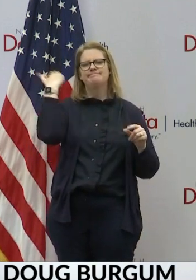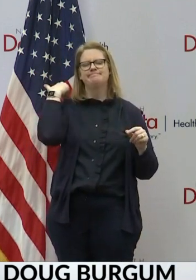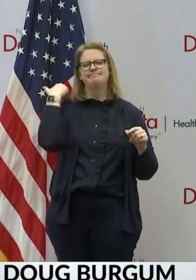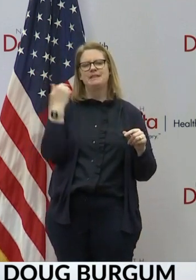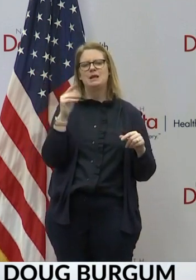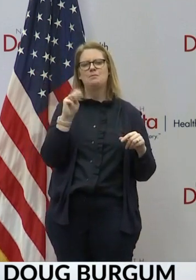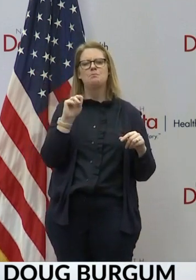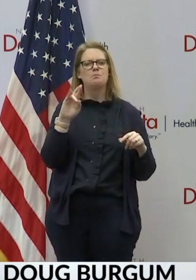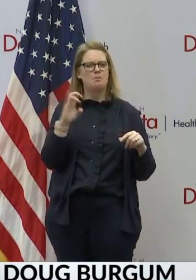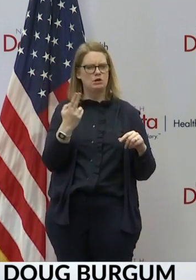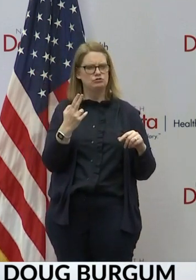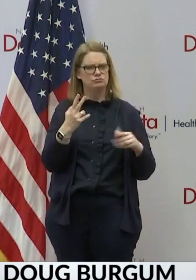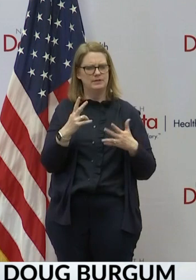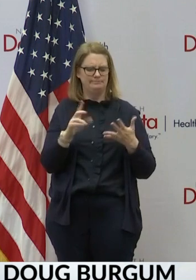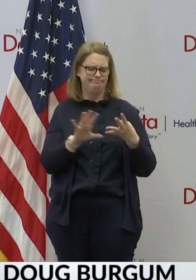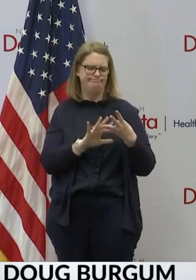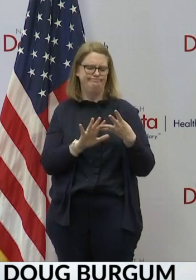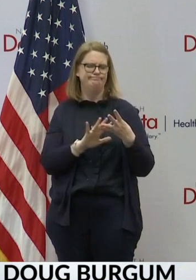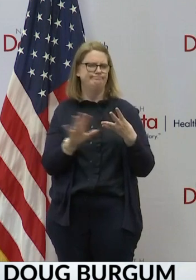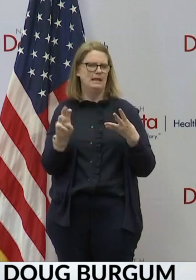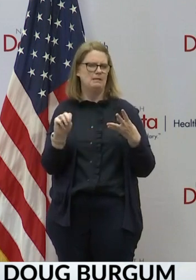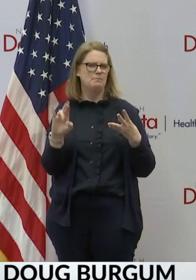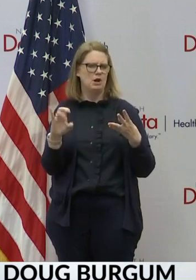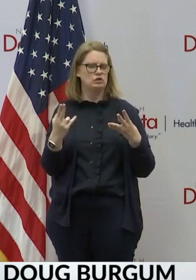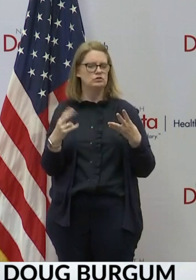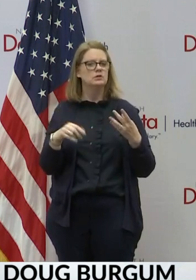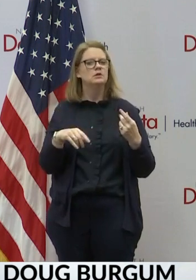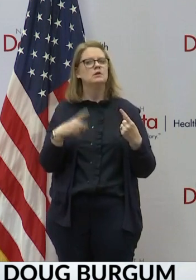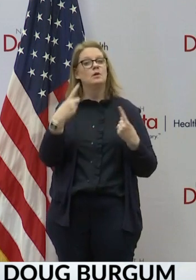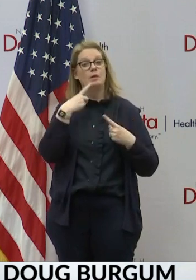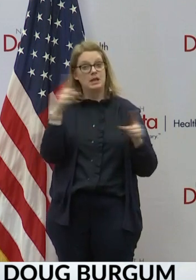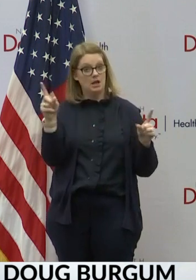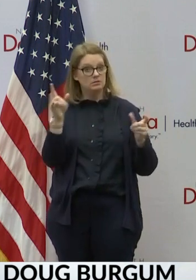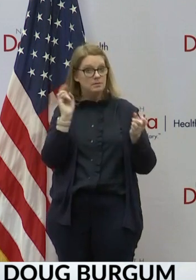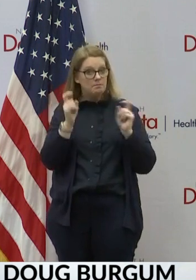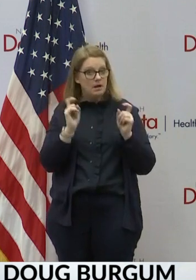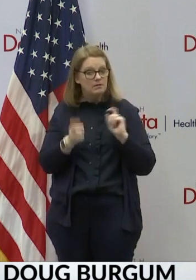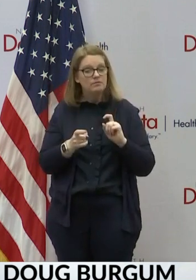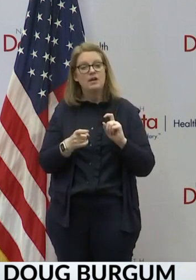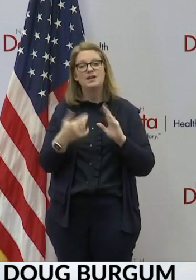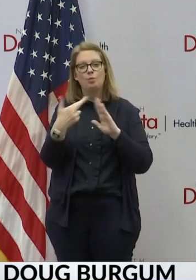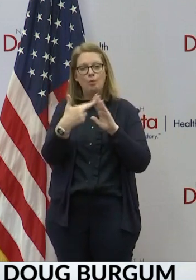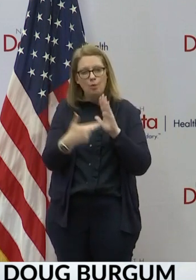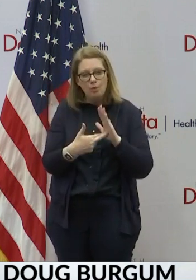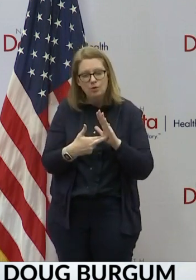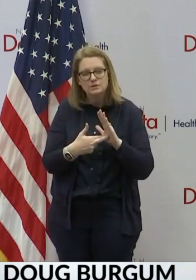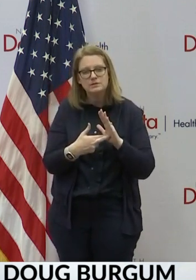WE ANNOUNCED THE CHILD CARE EMERGENCY OPERATING GRANTS BACK